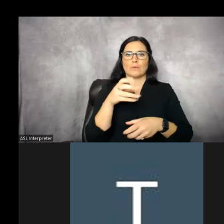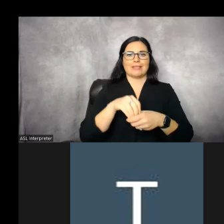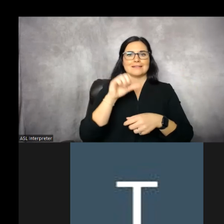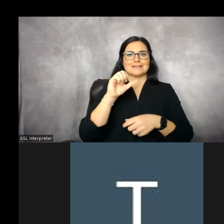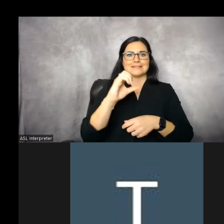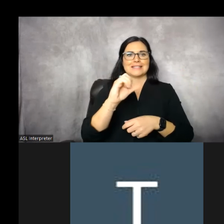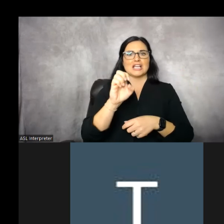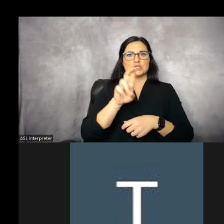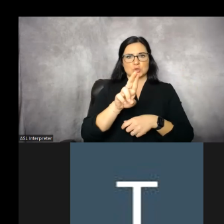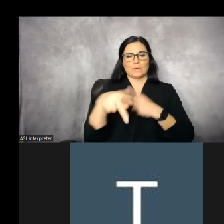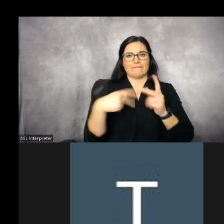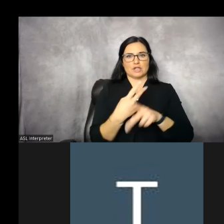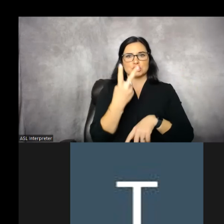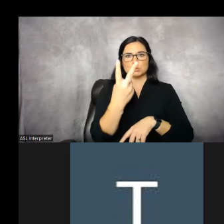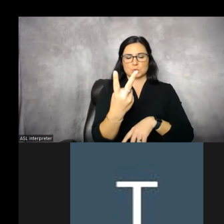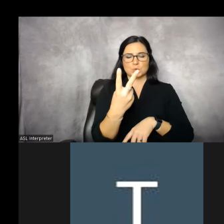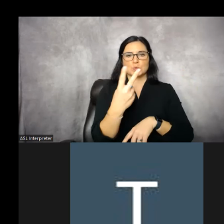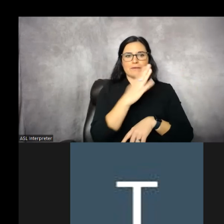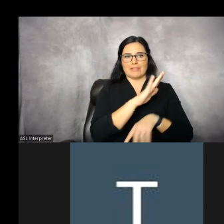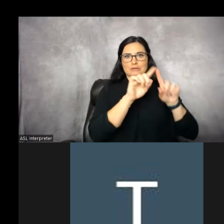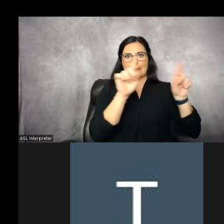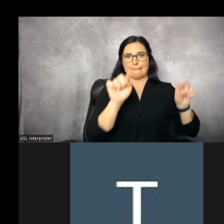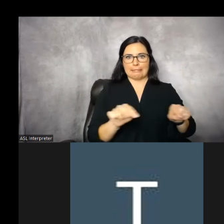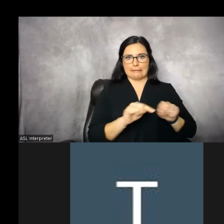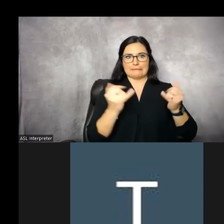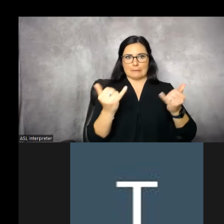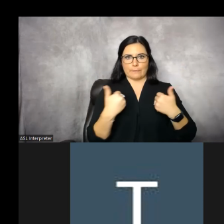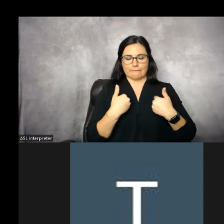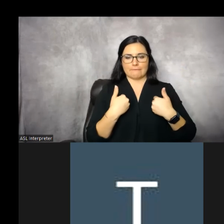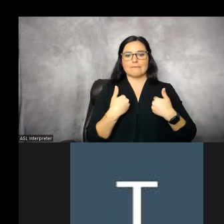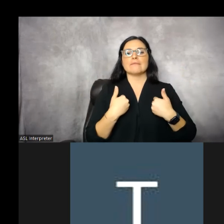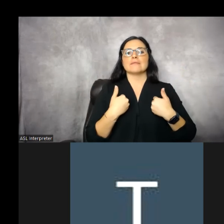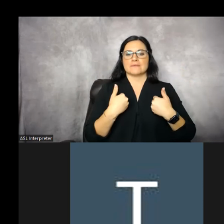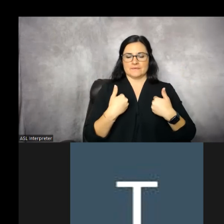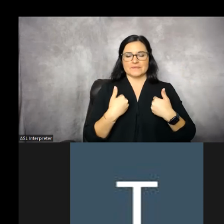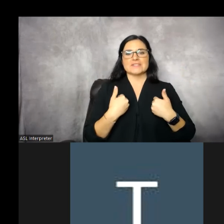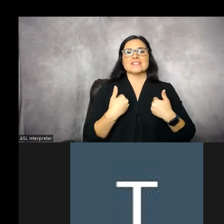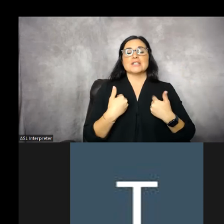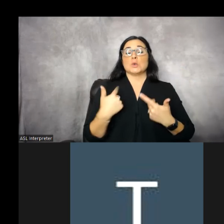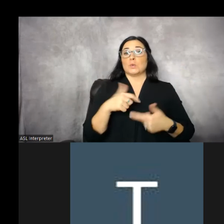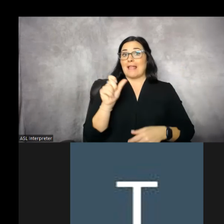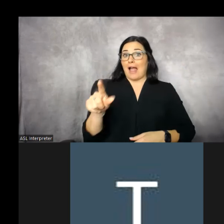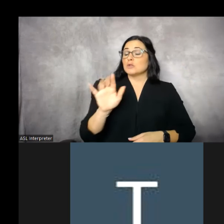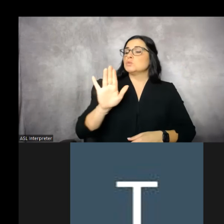which is Version 2 of their template, where it's prominently asked, okay, what's your Equally Effective Alternate Access Plan